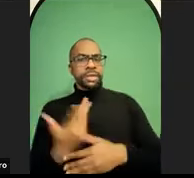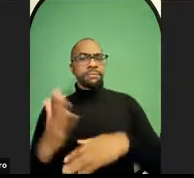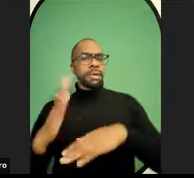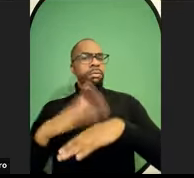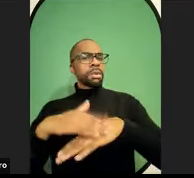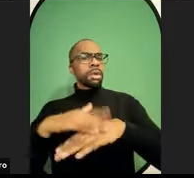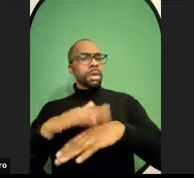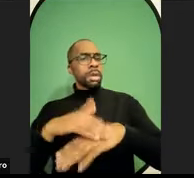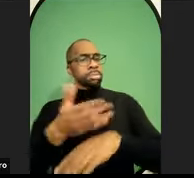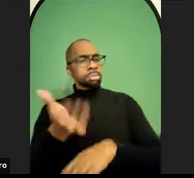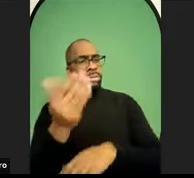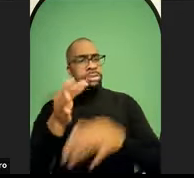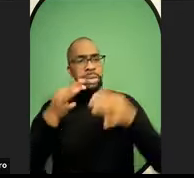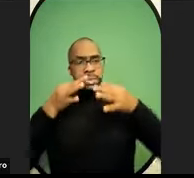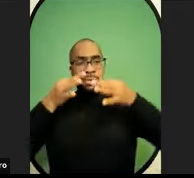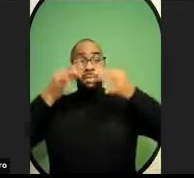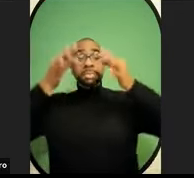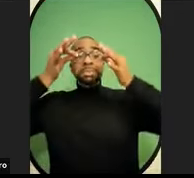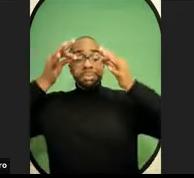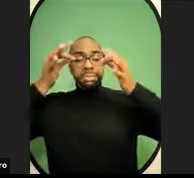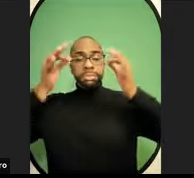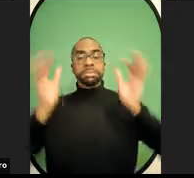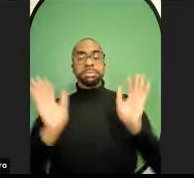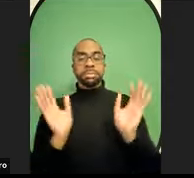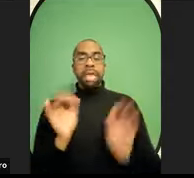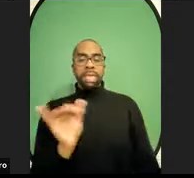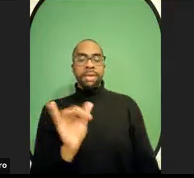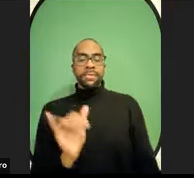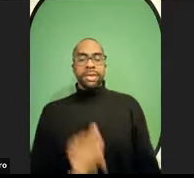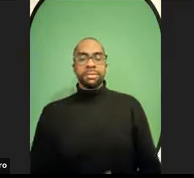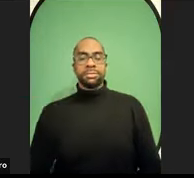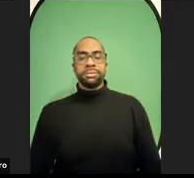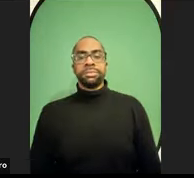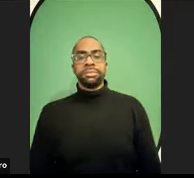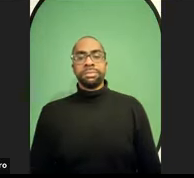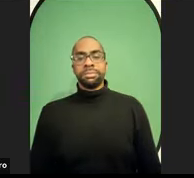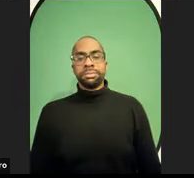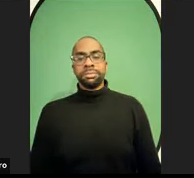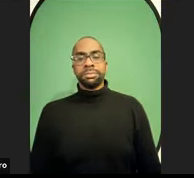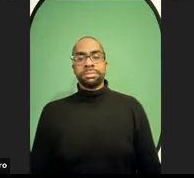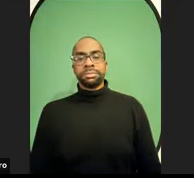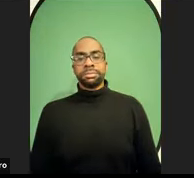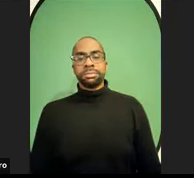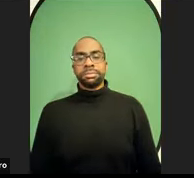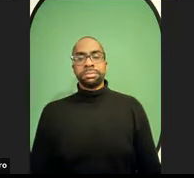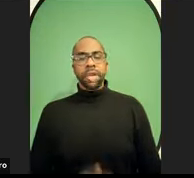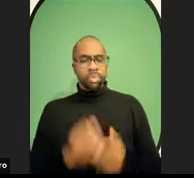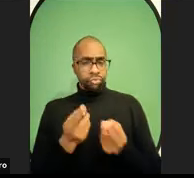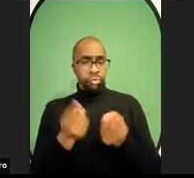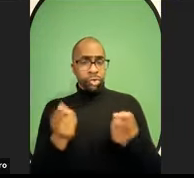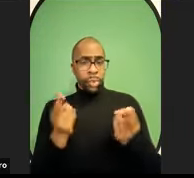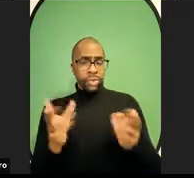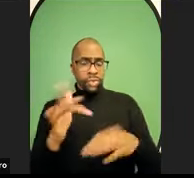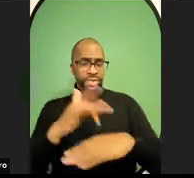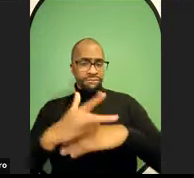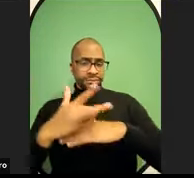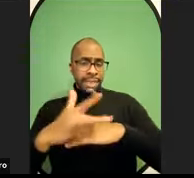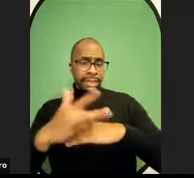we we forget it slips, whatever there we forget it slips, whatever. wearing a mask and you know we we pull it down to like pull our nose out or whatever or we we forget it slips, whatever. There's prompting to be like, oh, let's lift our mask and. those type